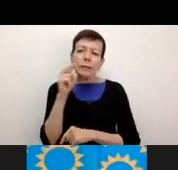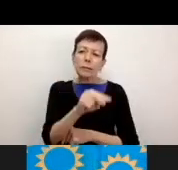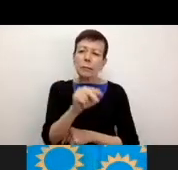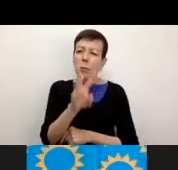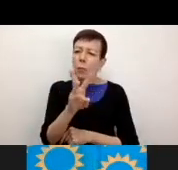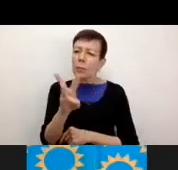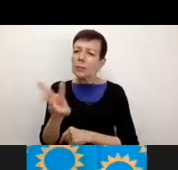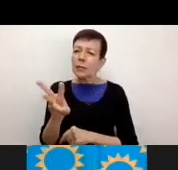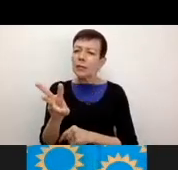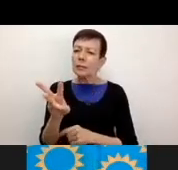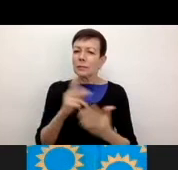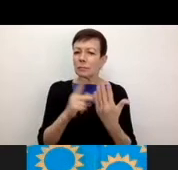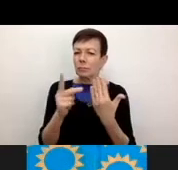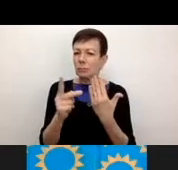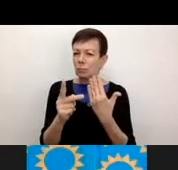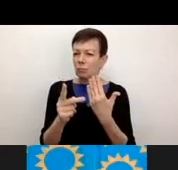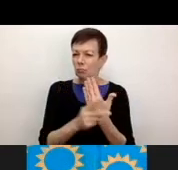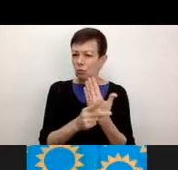So I’ll plug it in here.